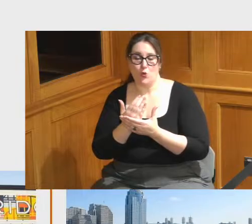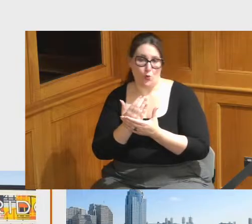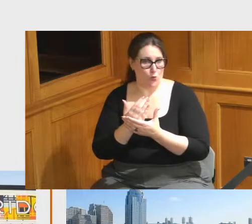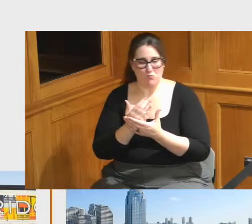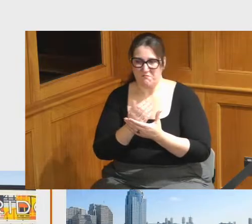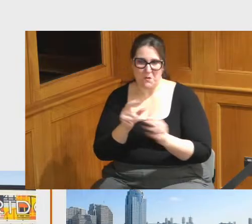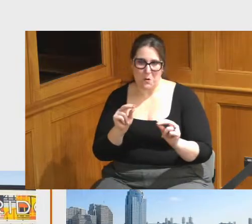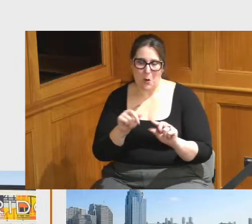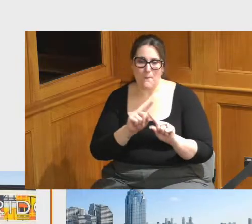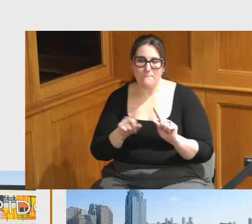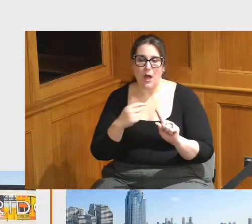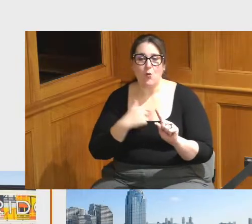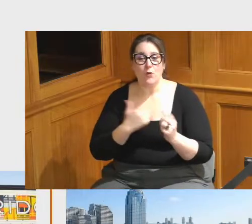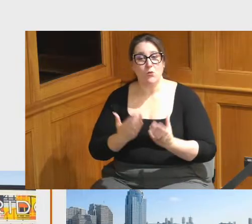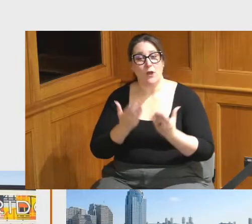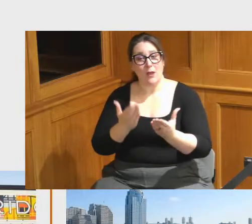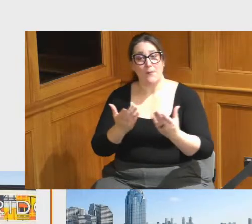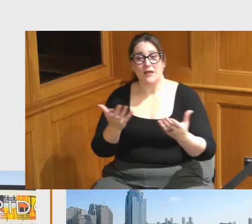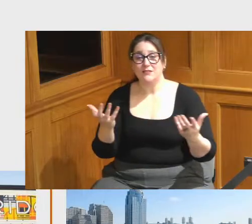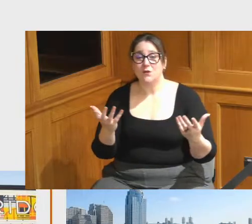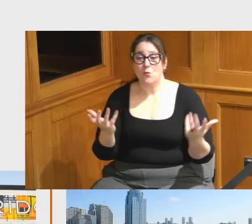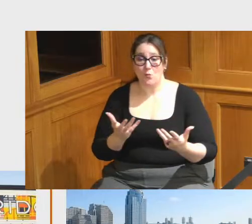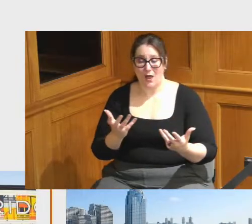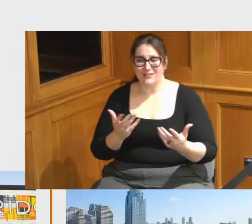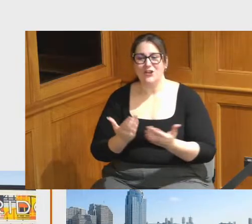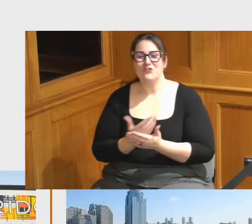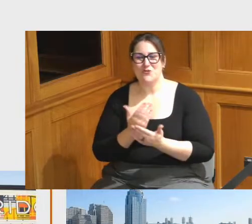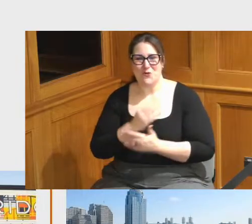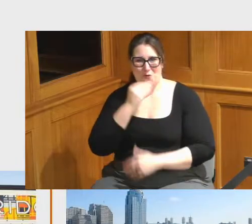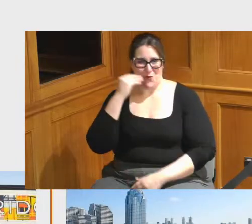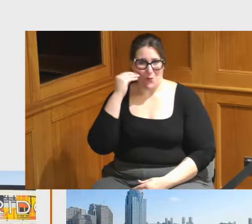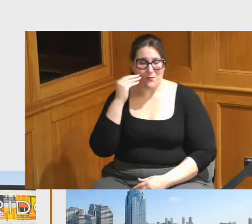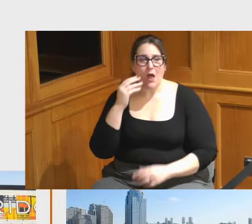that's one of our major recommendations. A lot of great work done on older buildings,